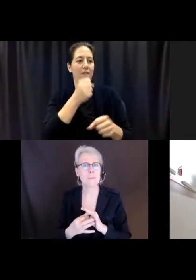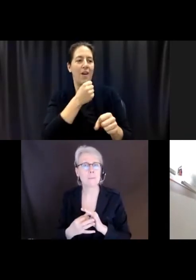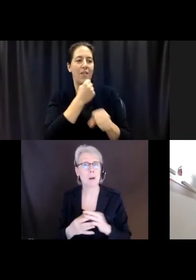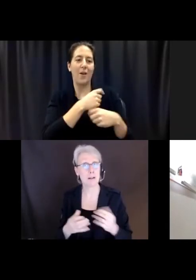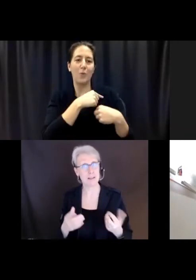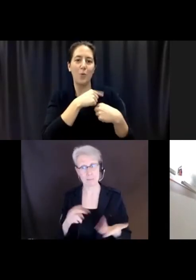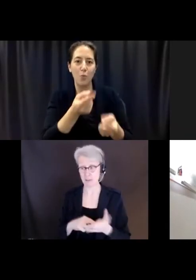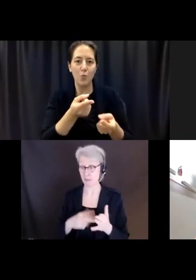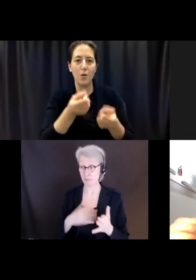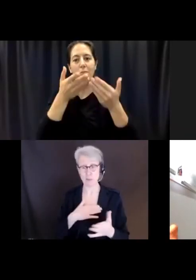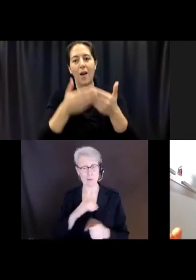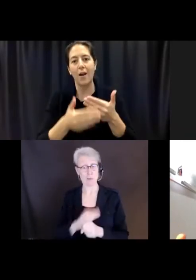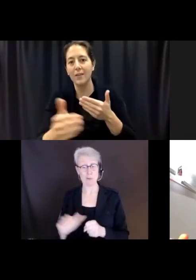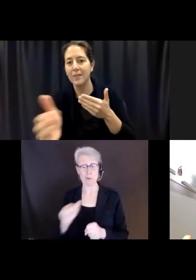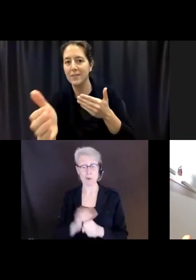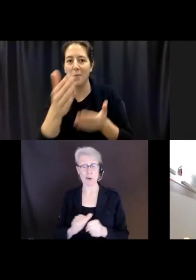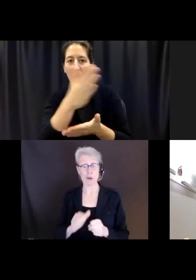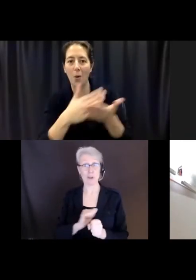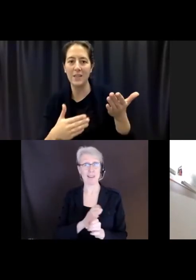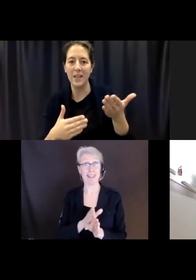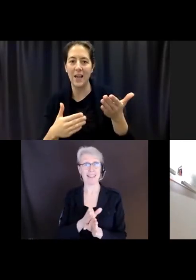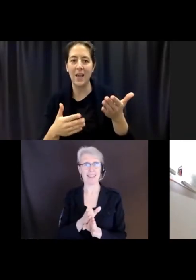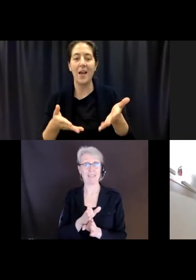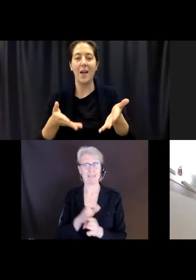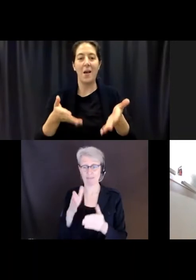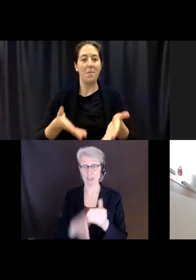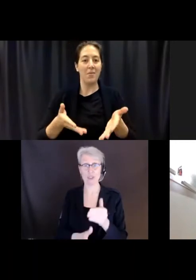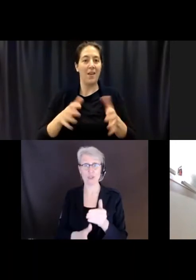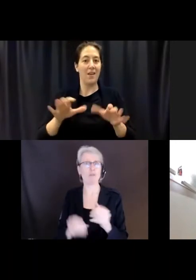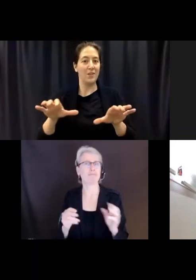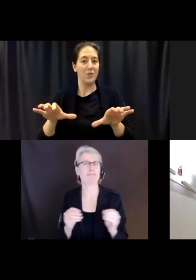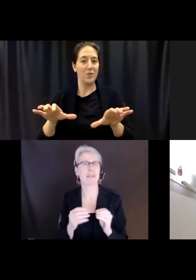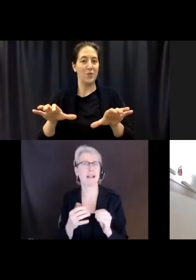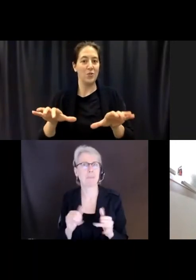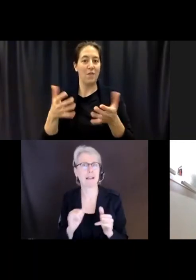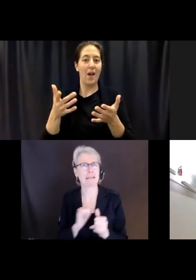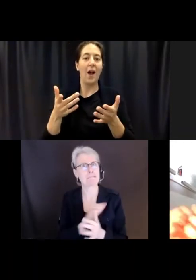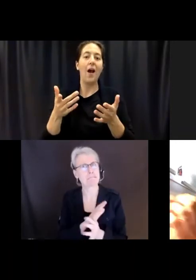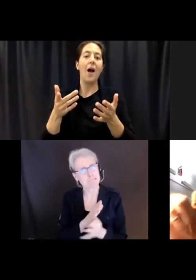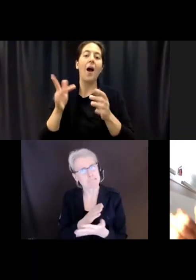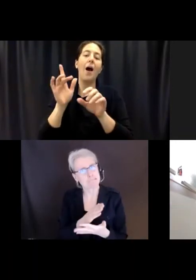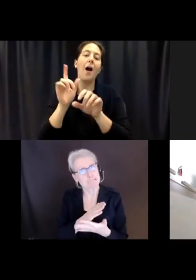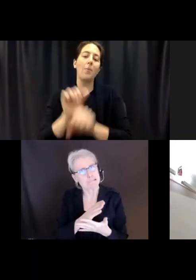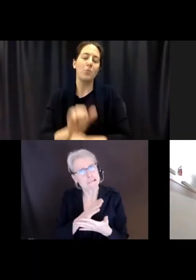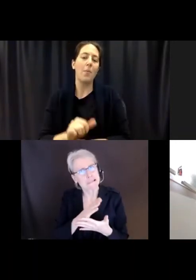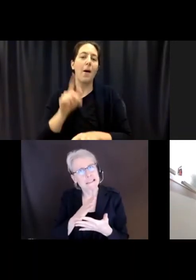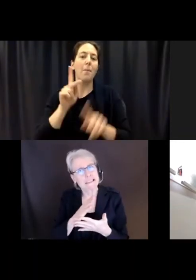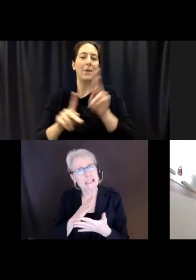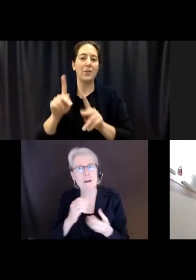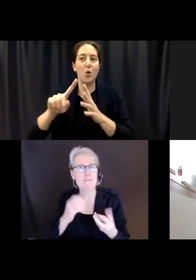I AM IN THE MID PATH OF MY CAREER. BUT NOW I'M THINKING ABOUT DOING SOMETHING ELSE. SOMETIMES